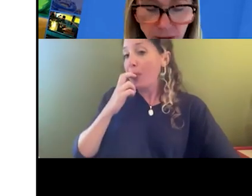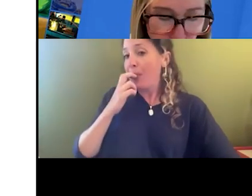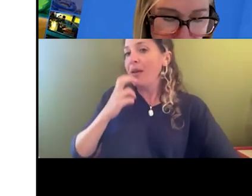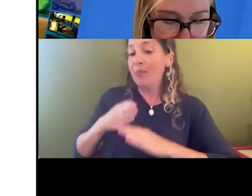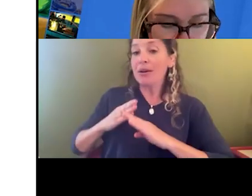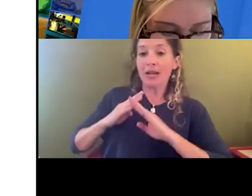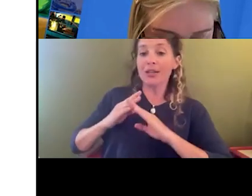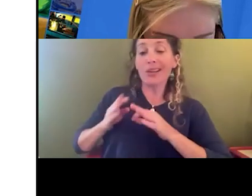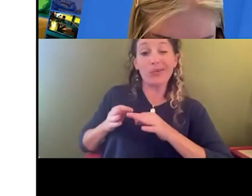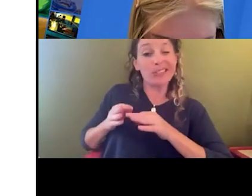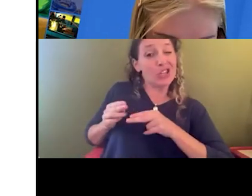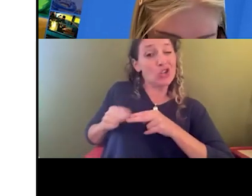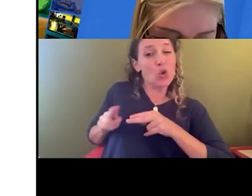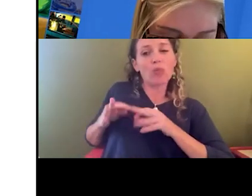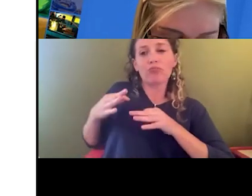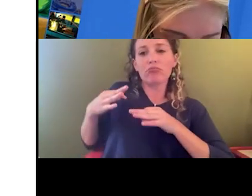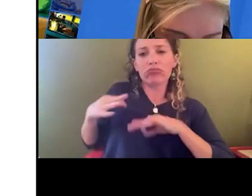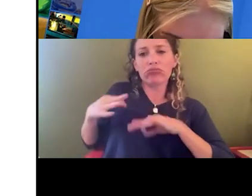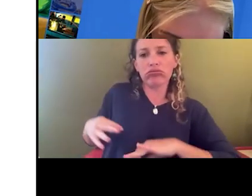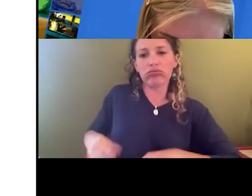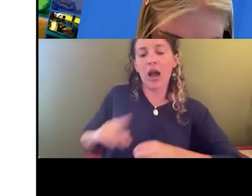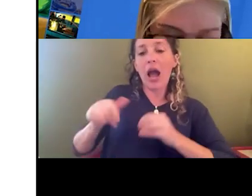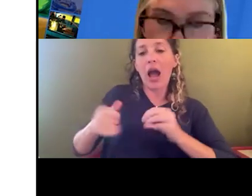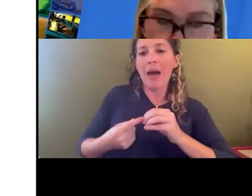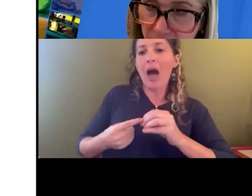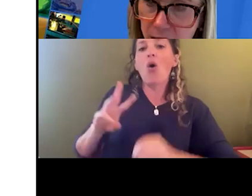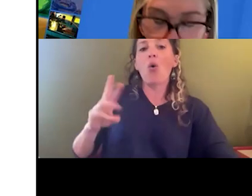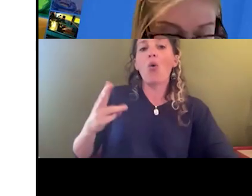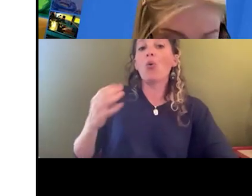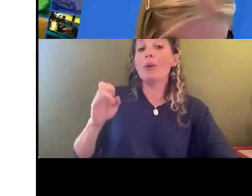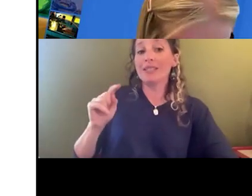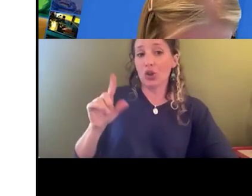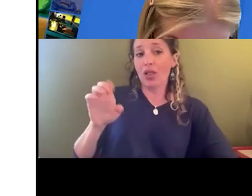on whistleblower protection. What we have done here is make it